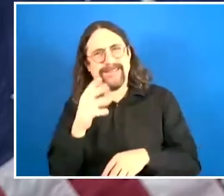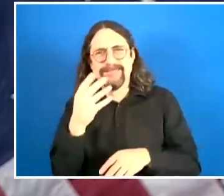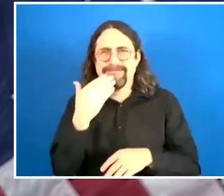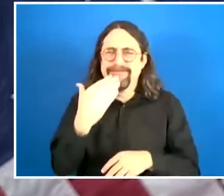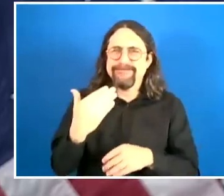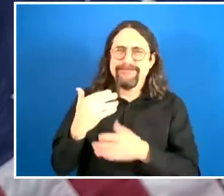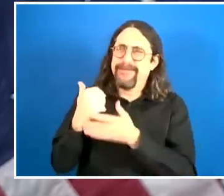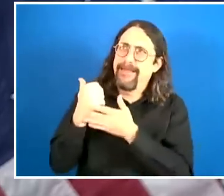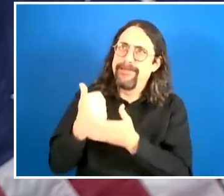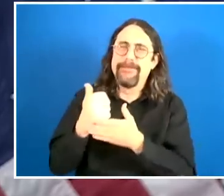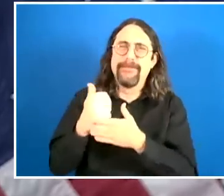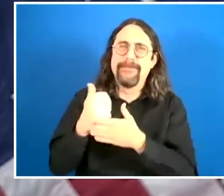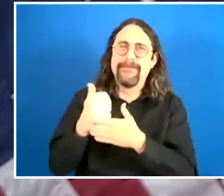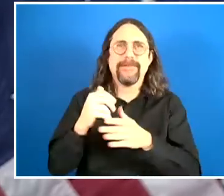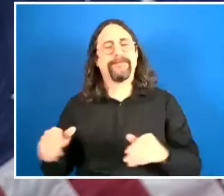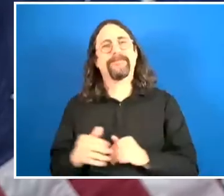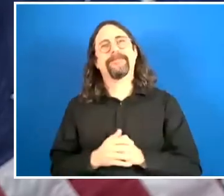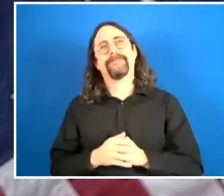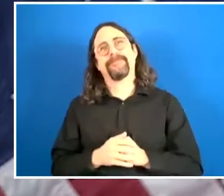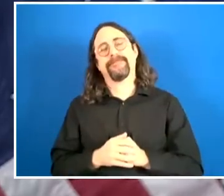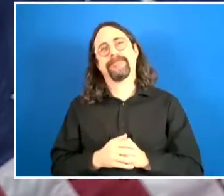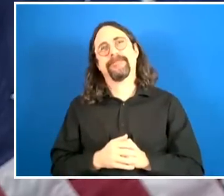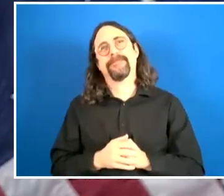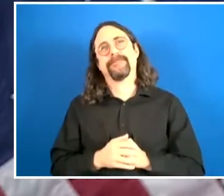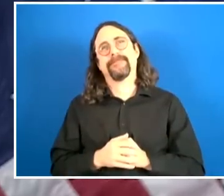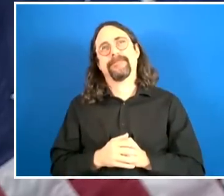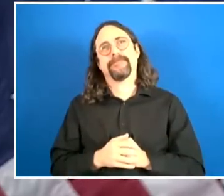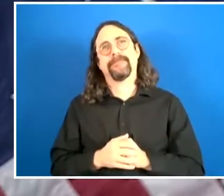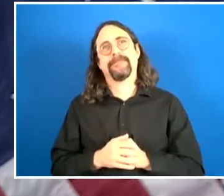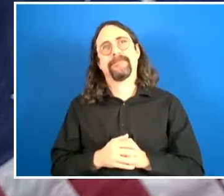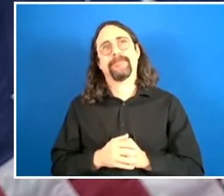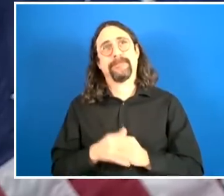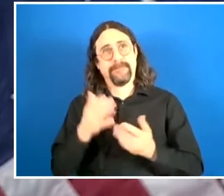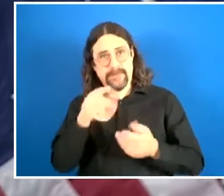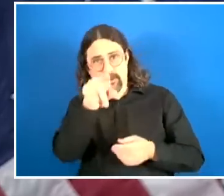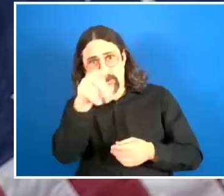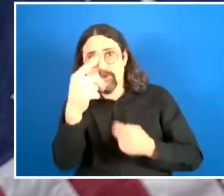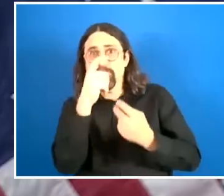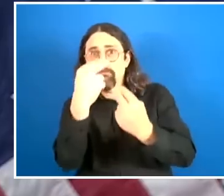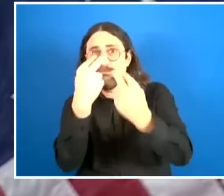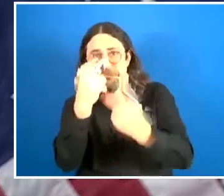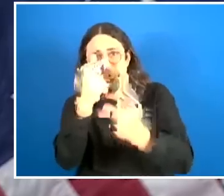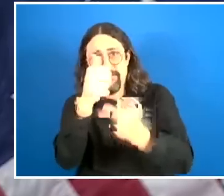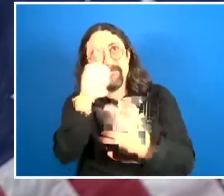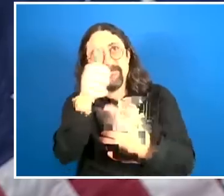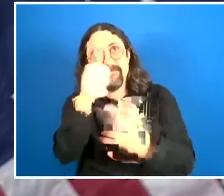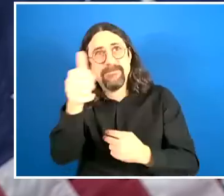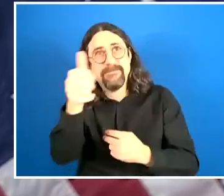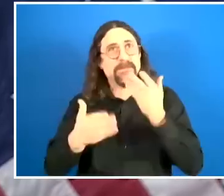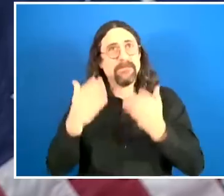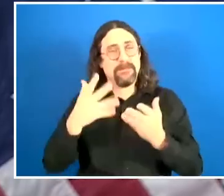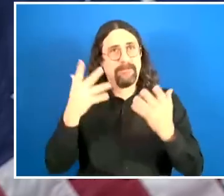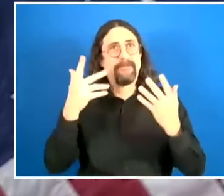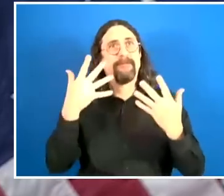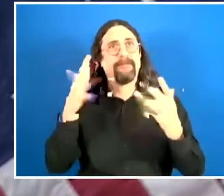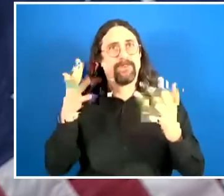CHILD TO REALIZE THEIR POTENTIAL. I BET YOU KNOW PEOPLE IN YOUR OWN LIFE THAT HAD THIS EXPERIENCE, MAYBE YOU YOUSRELF.